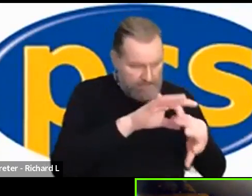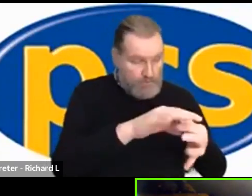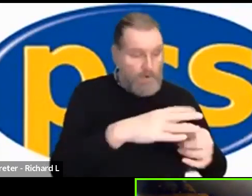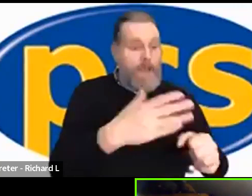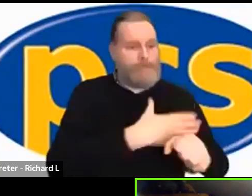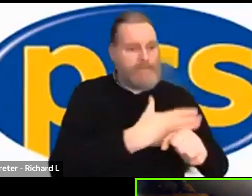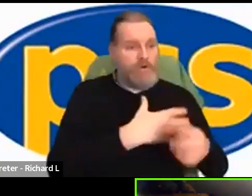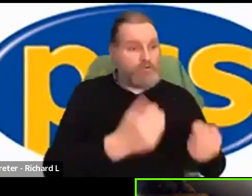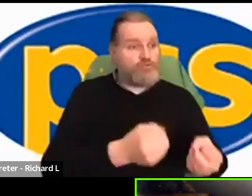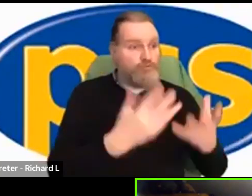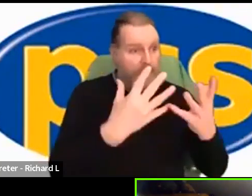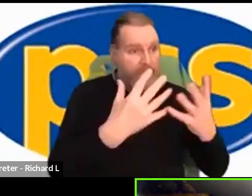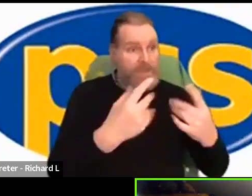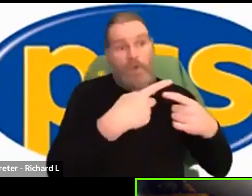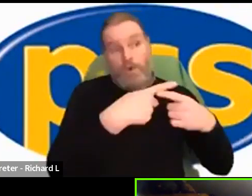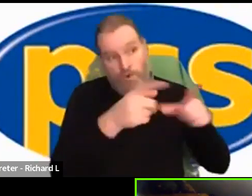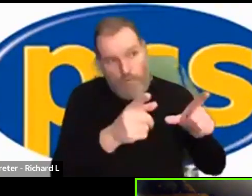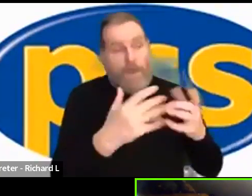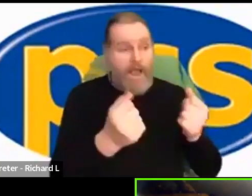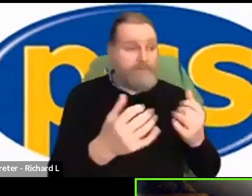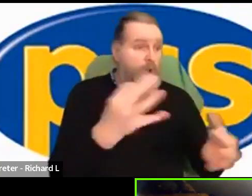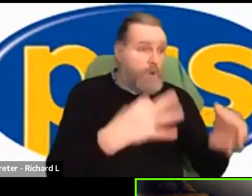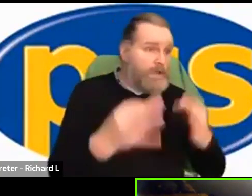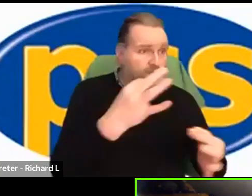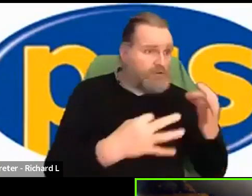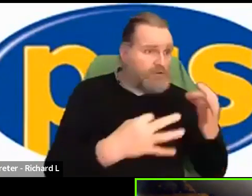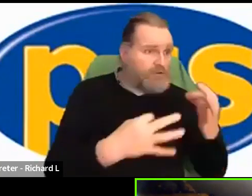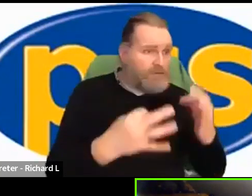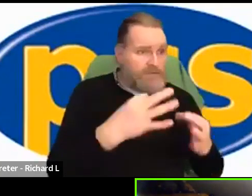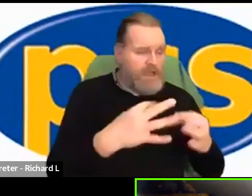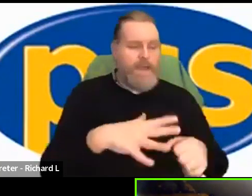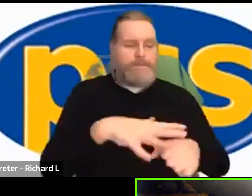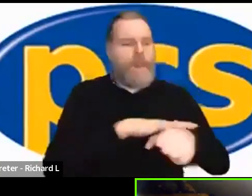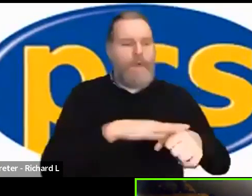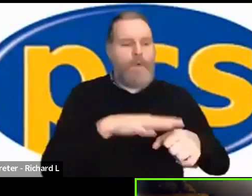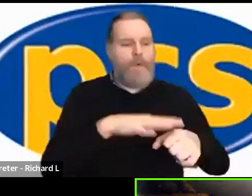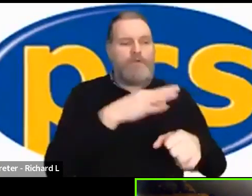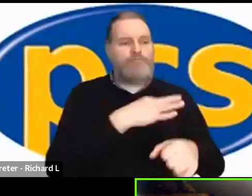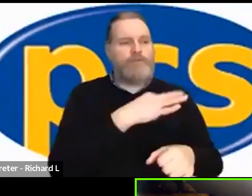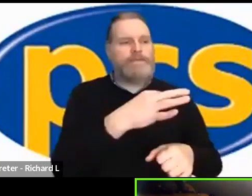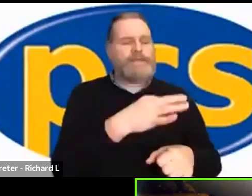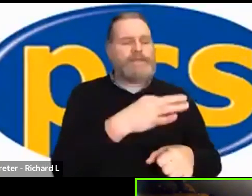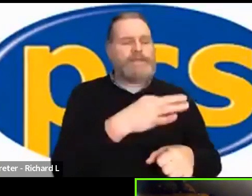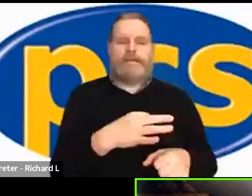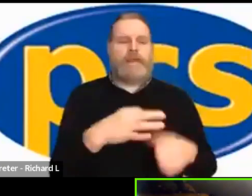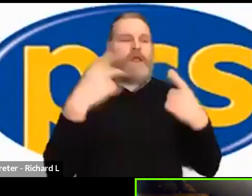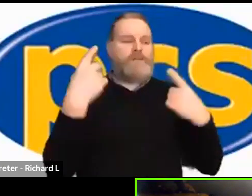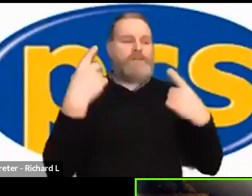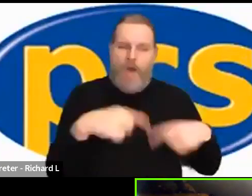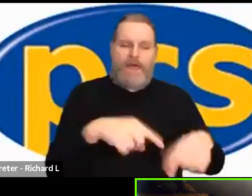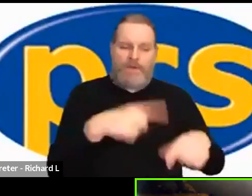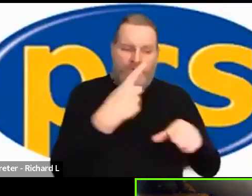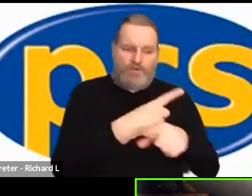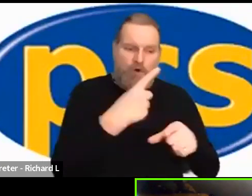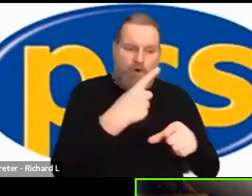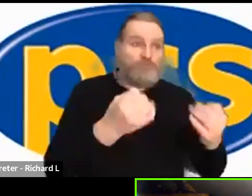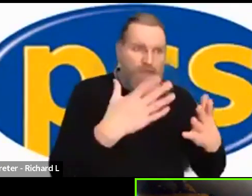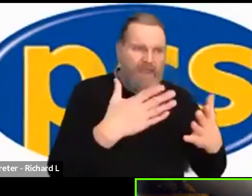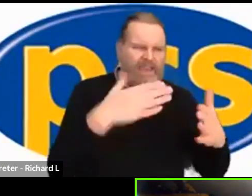getting in touch with you in the run up to the strike, and we'll be able to help when help with any questions you may have. But my local representative said, they can't discuss, strike